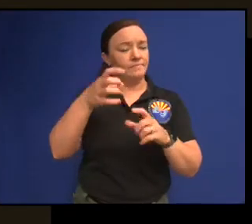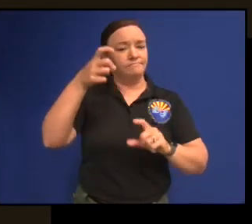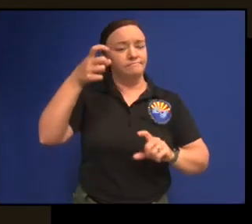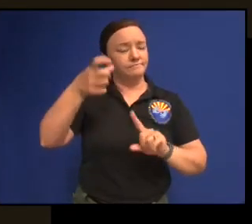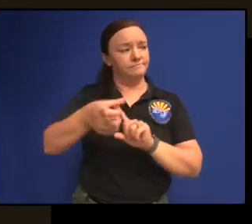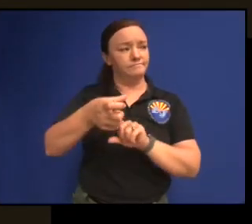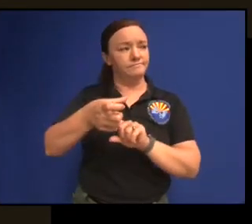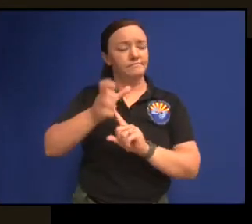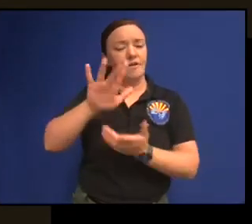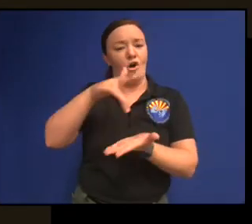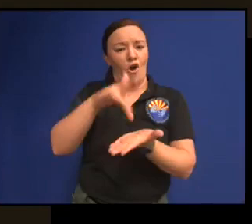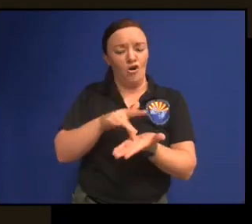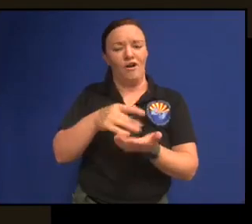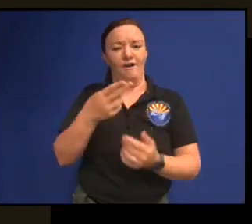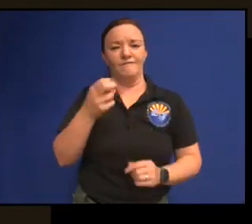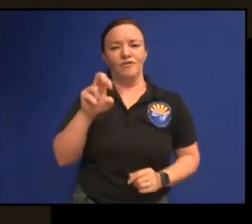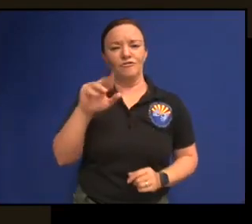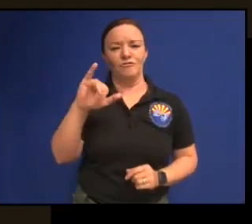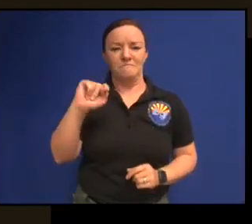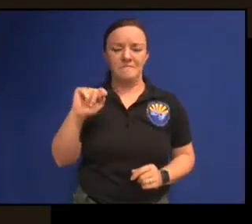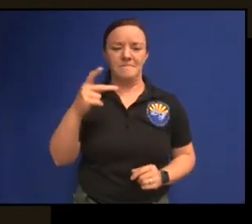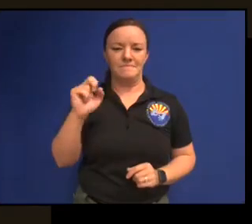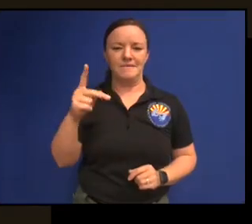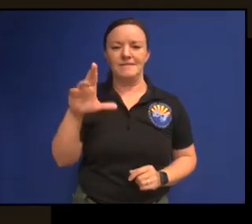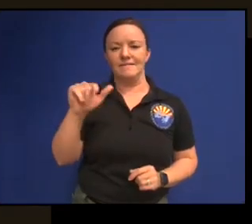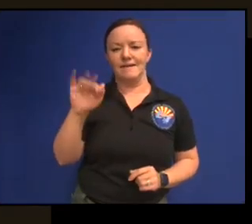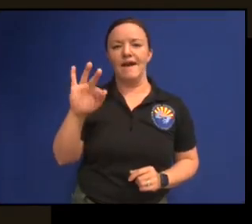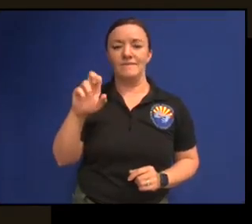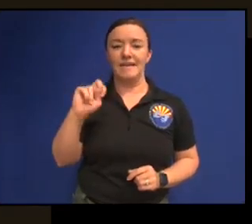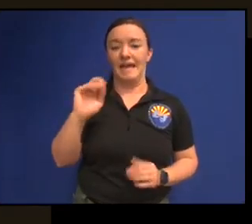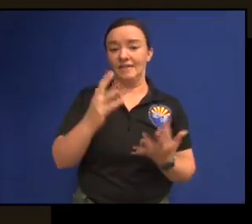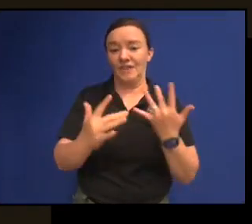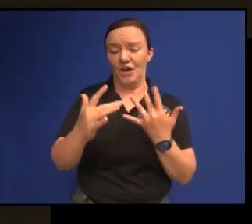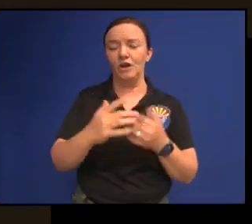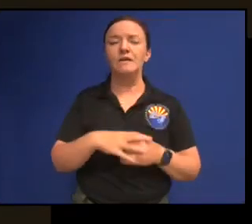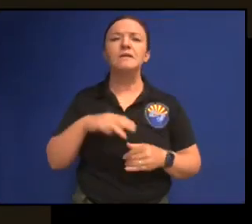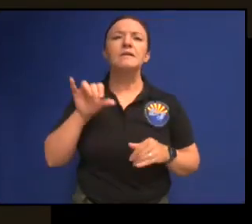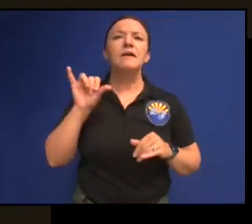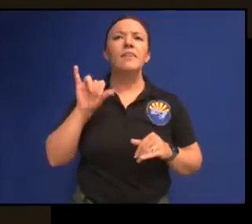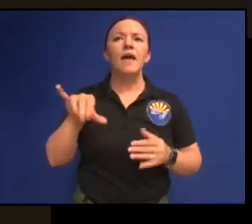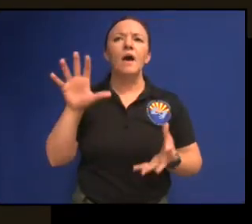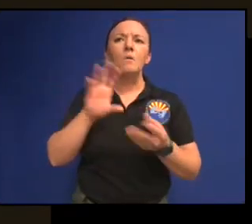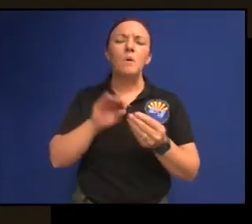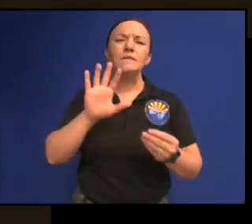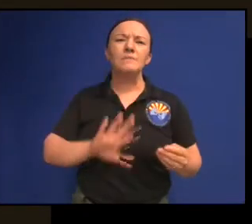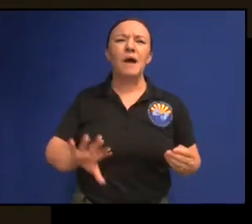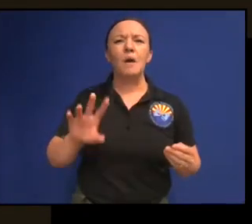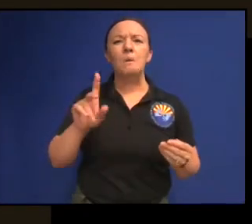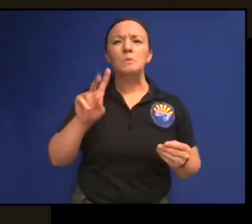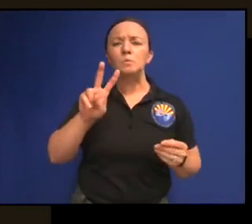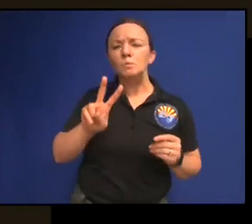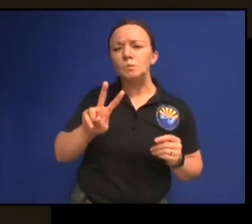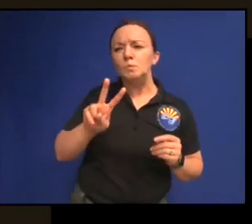AND THAT WAS ANYWHERE FROM ABOUT A COUPLE HUNDRED -- SO VERY INSIGNIFICANT, MINIMAL RAIN -- TO MAYBE UP TO